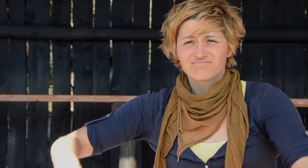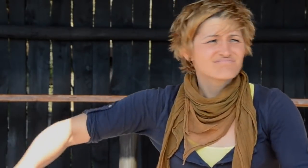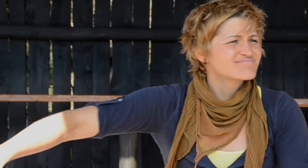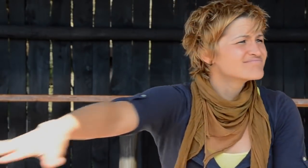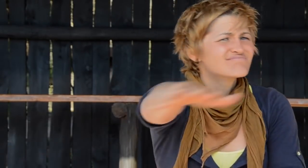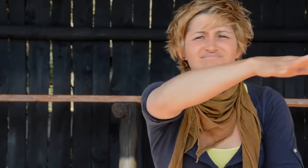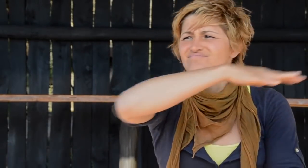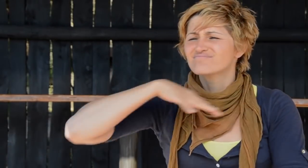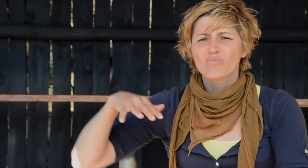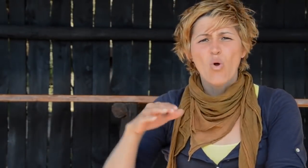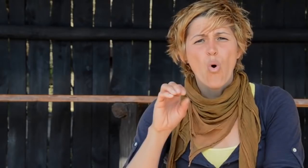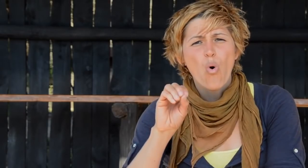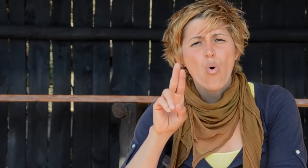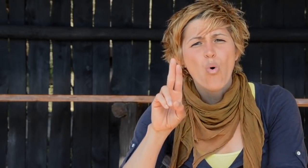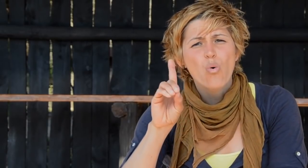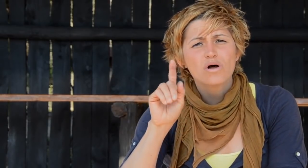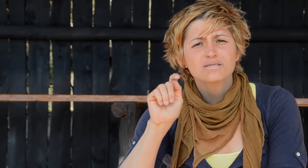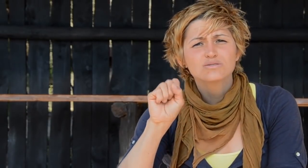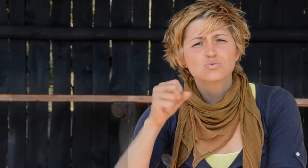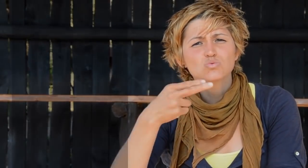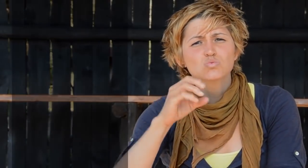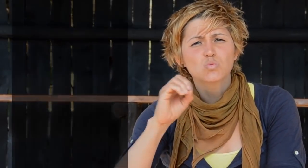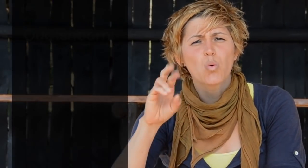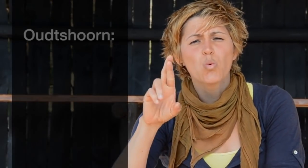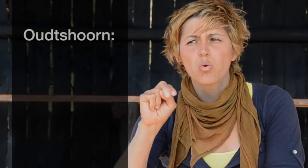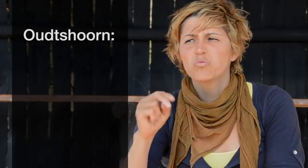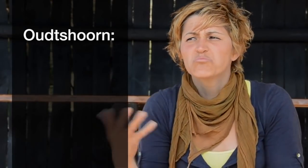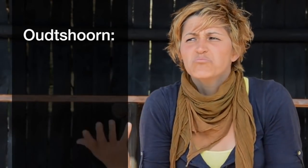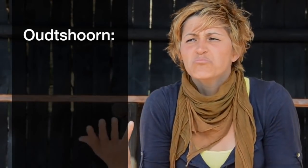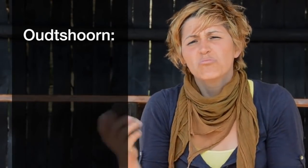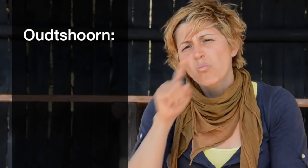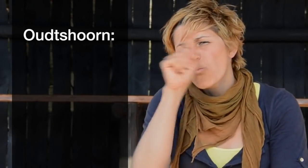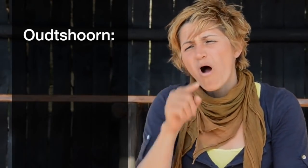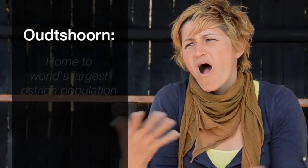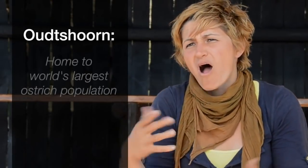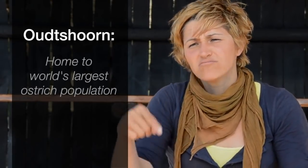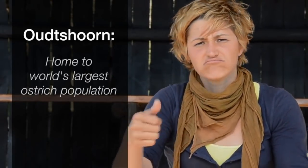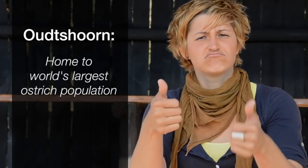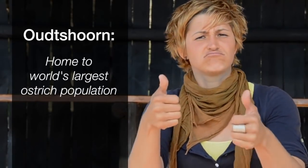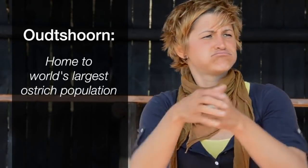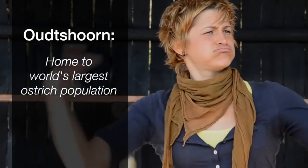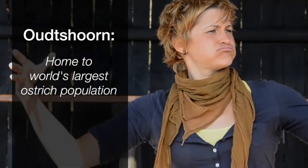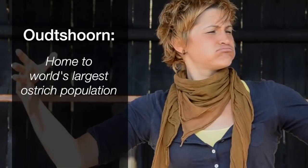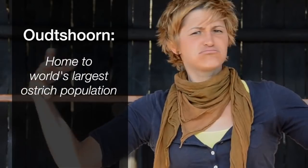Here is Oudtshoorn, a town known as the